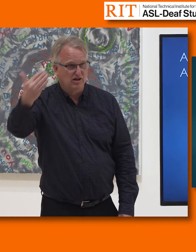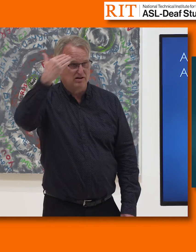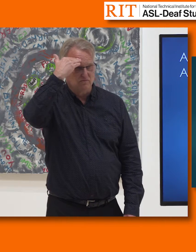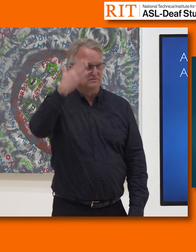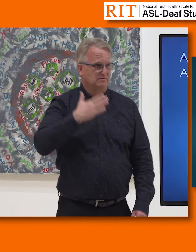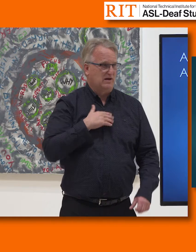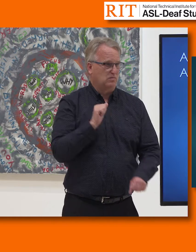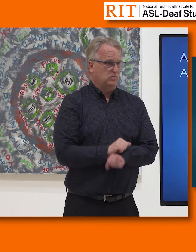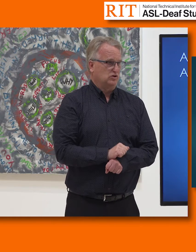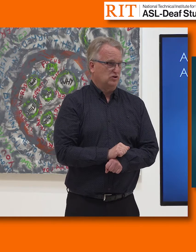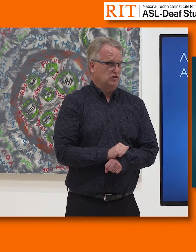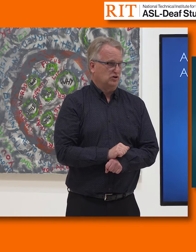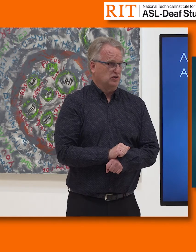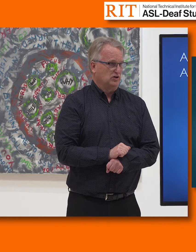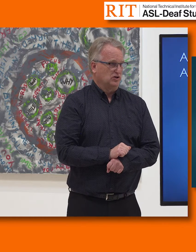Lynn knows my work very well.